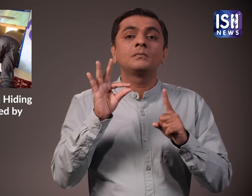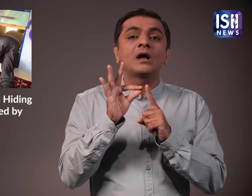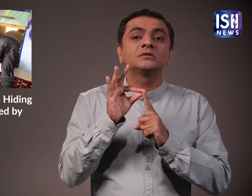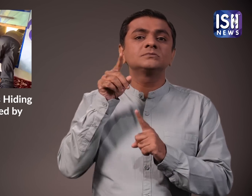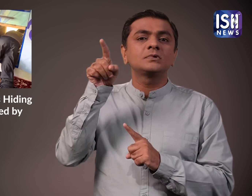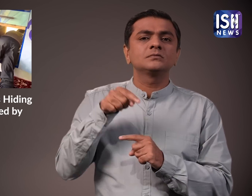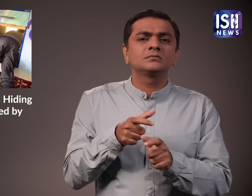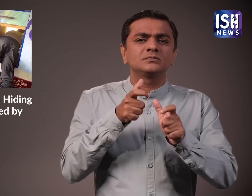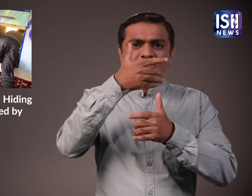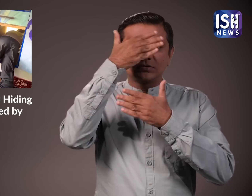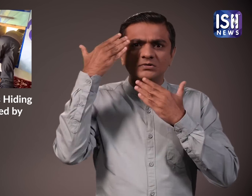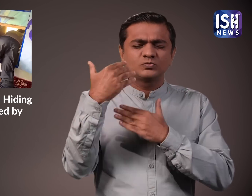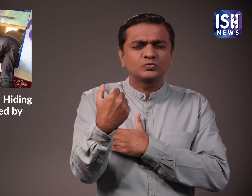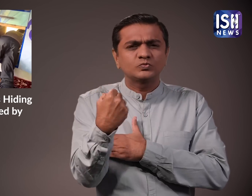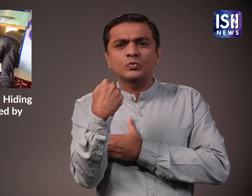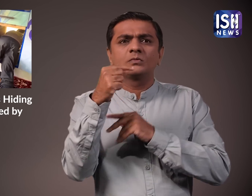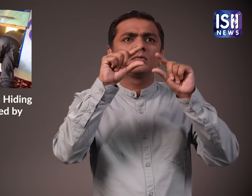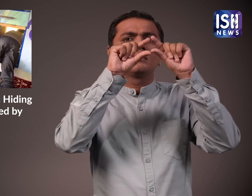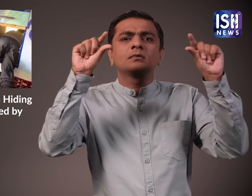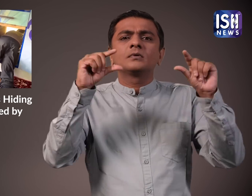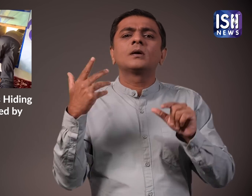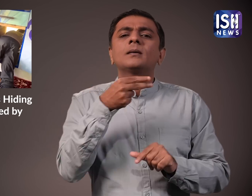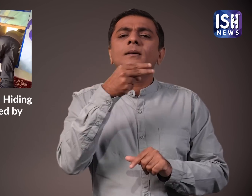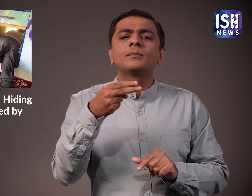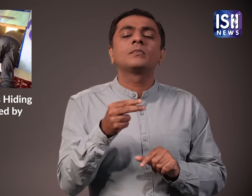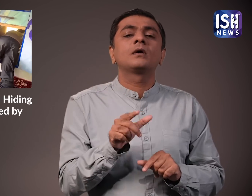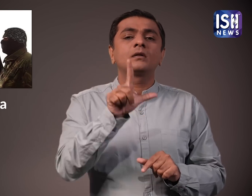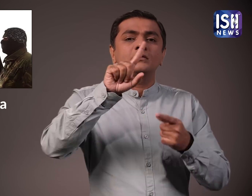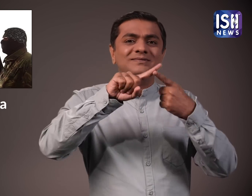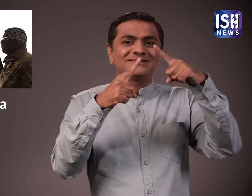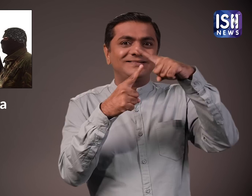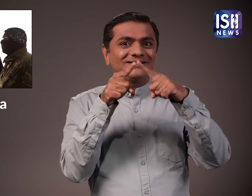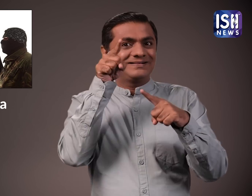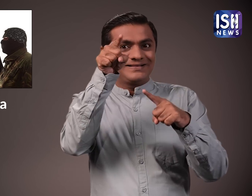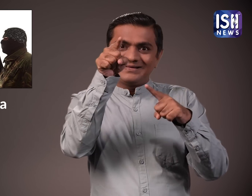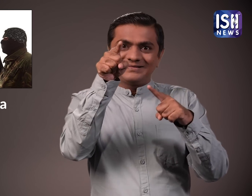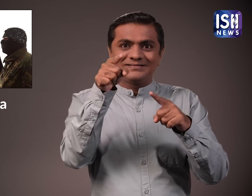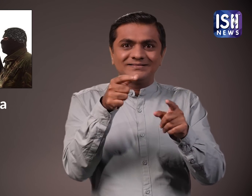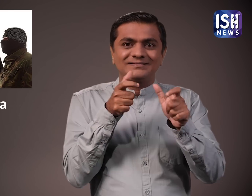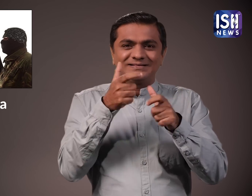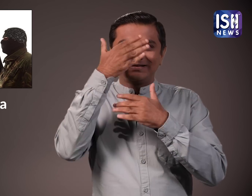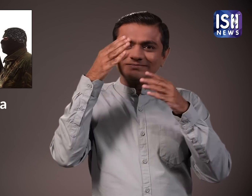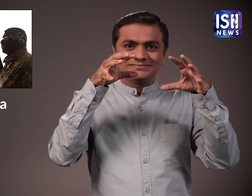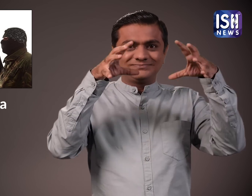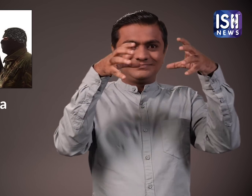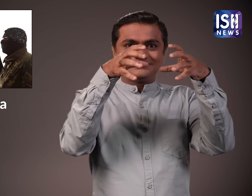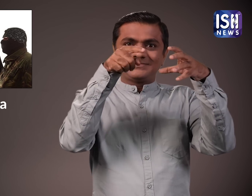Pakistan based terrorist group named Lashkar-e-Taiba's